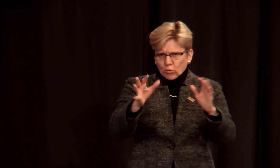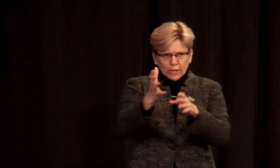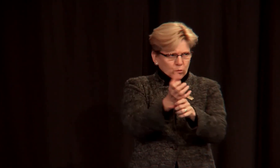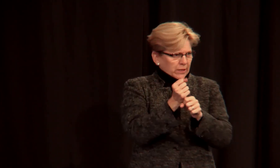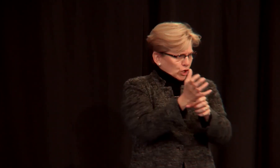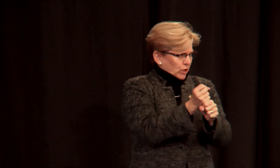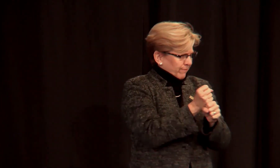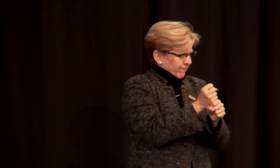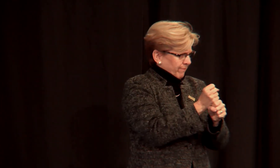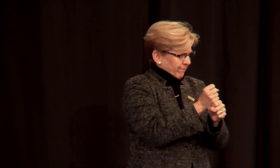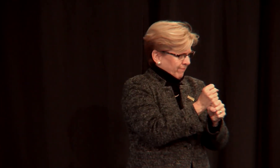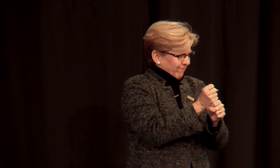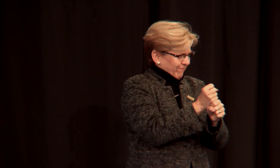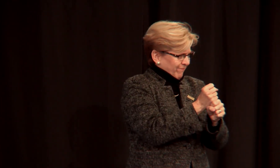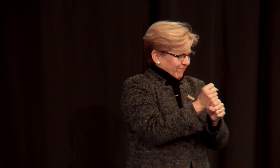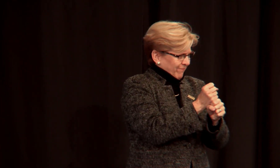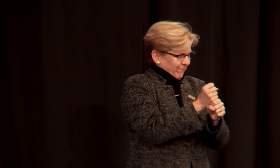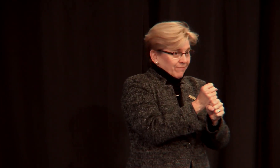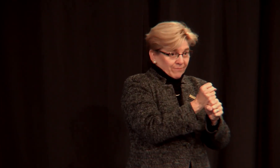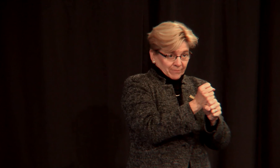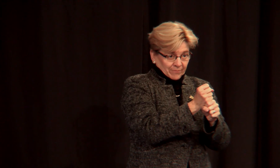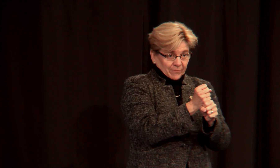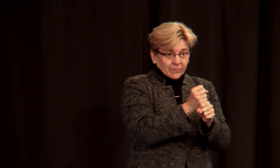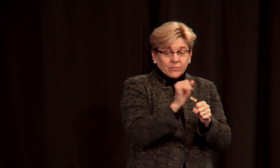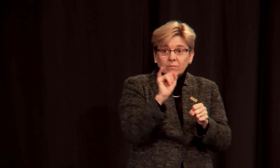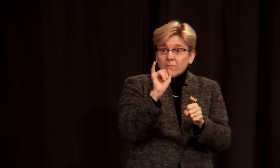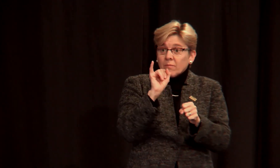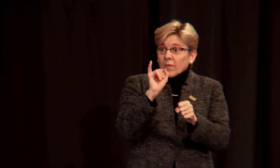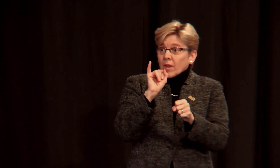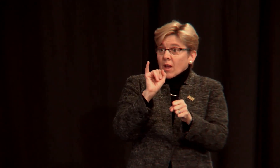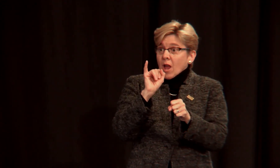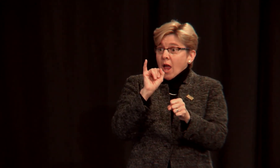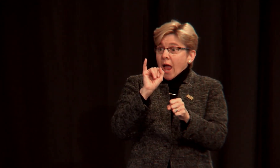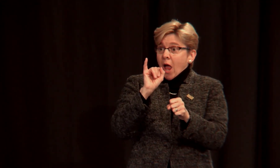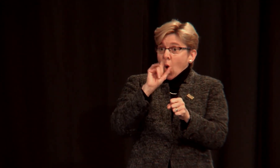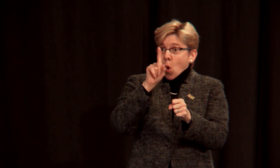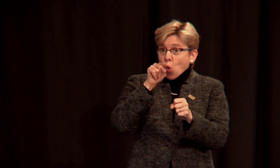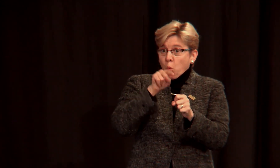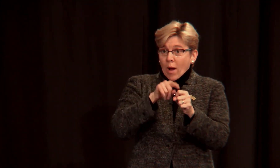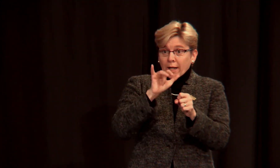That's the peak of your language acquisition.